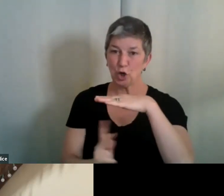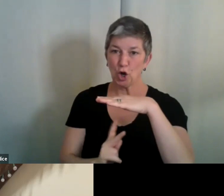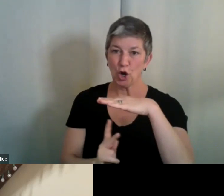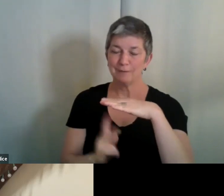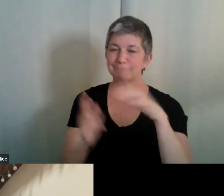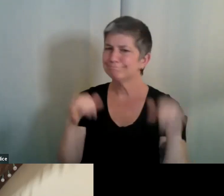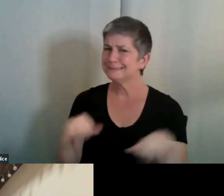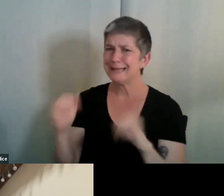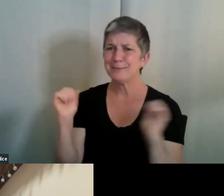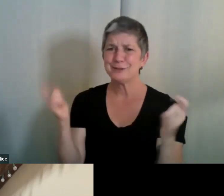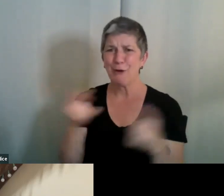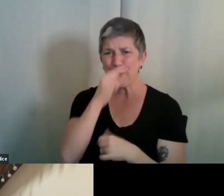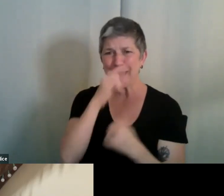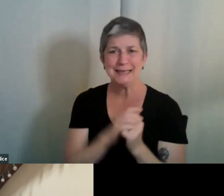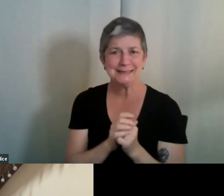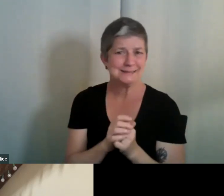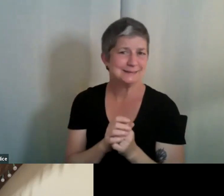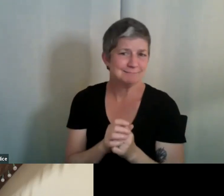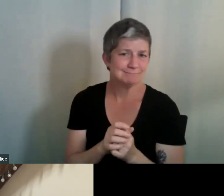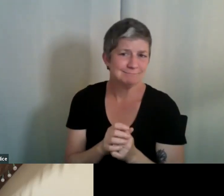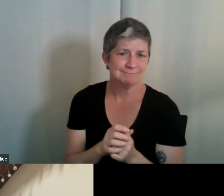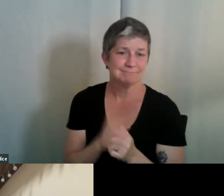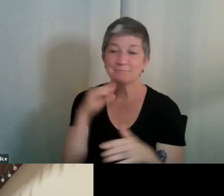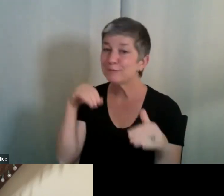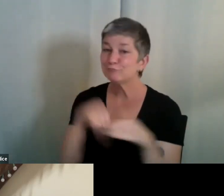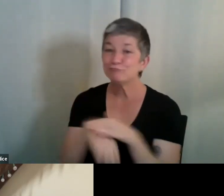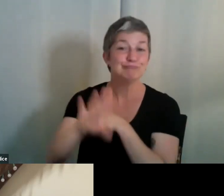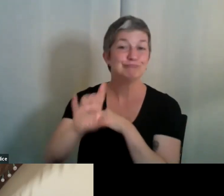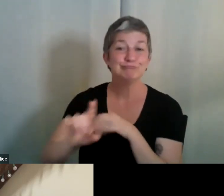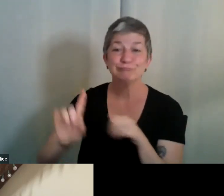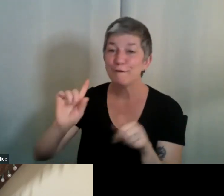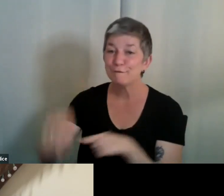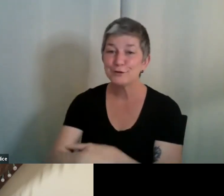kid, you know, just walked in first day, we thought everything